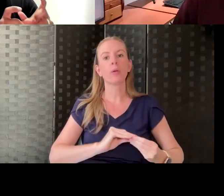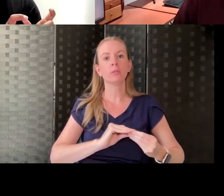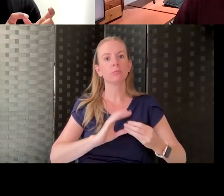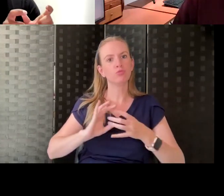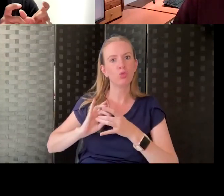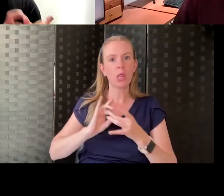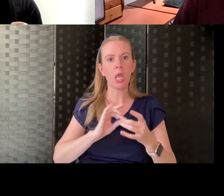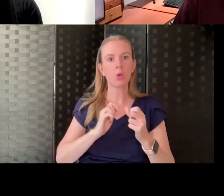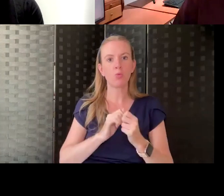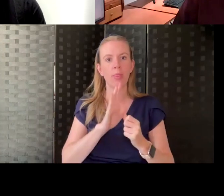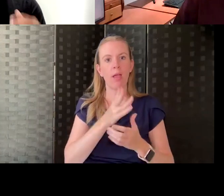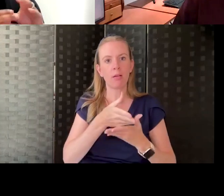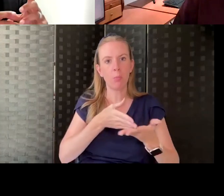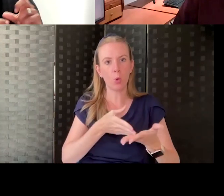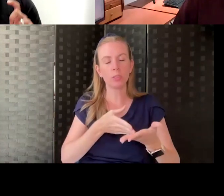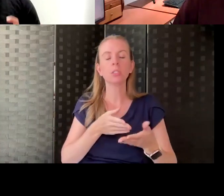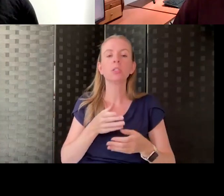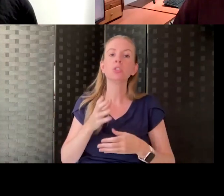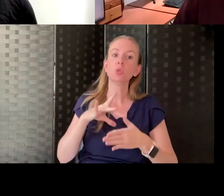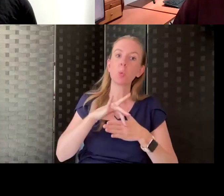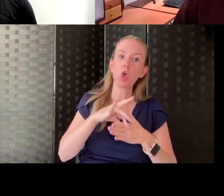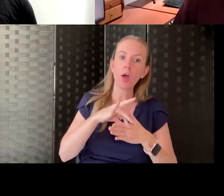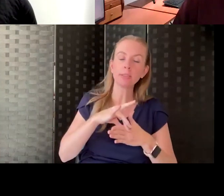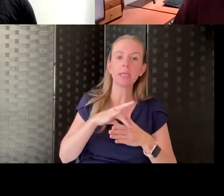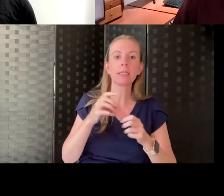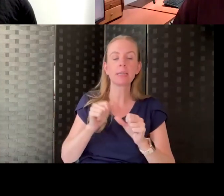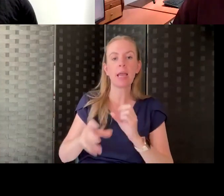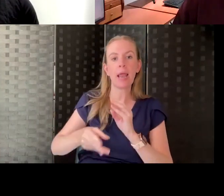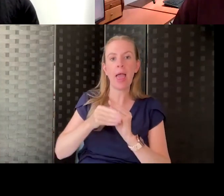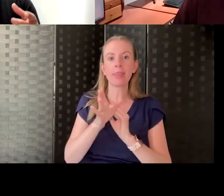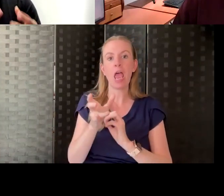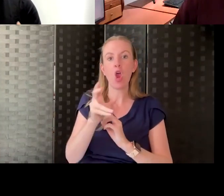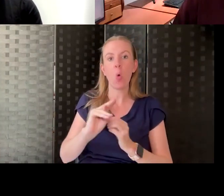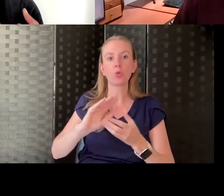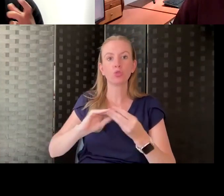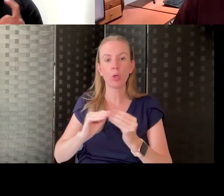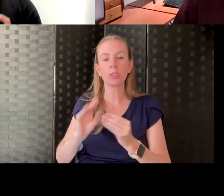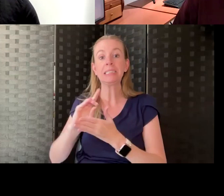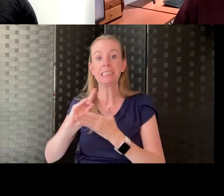particular component to. So content can come in and add their own story, design can add their own